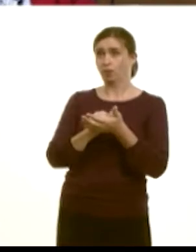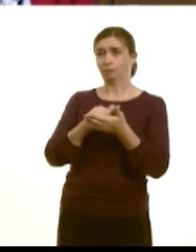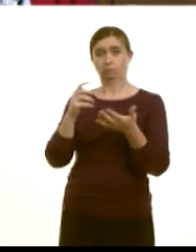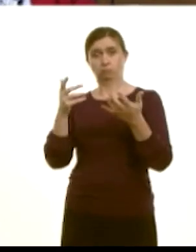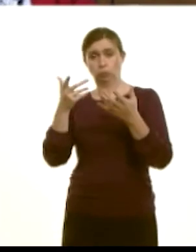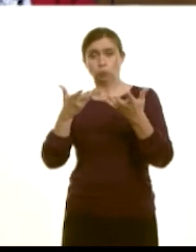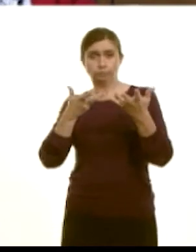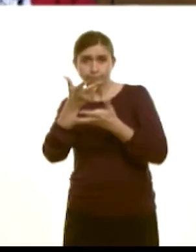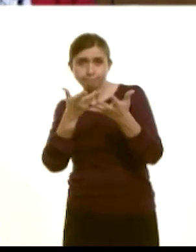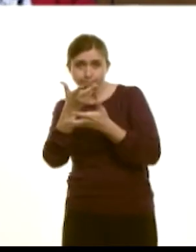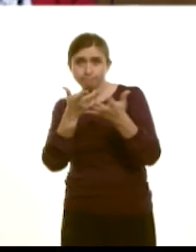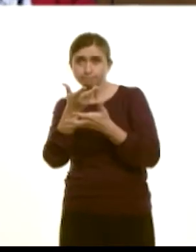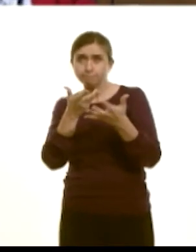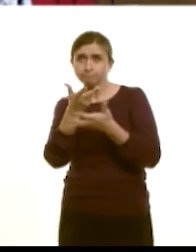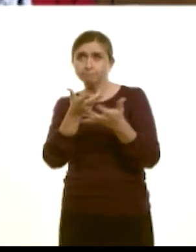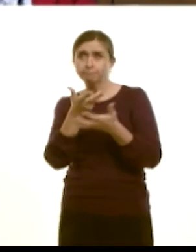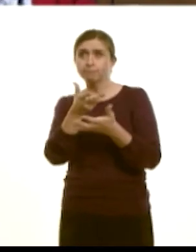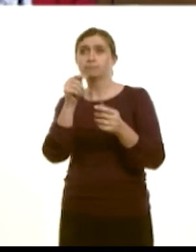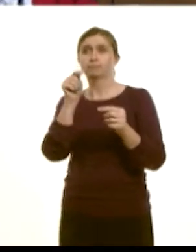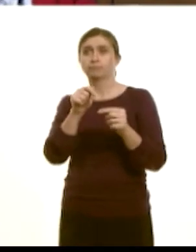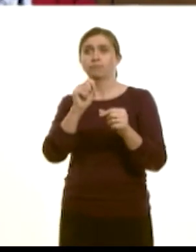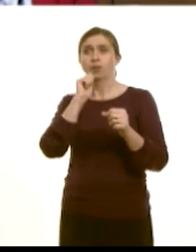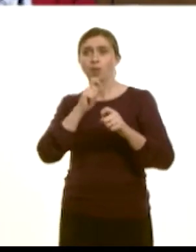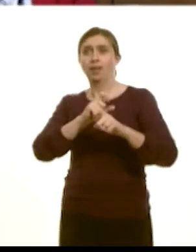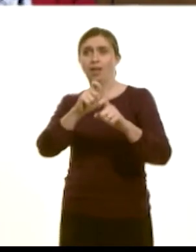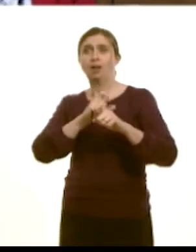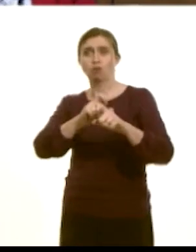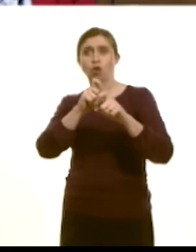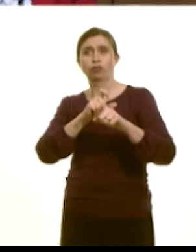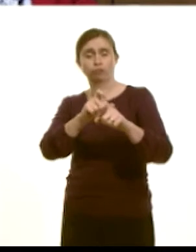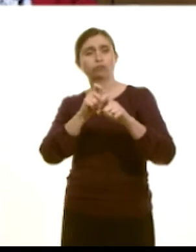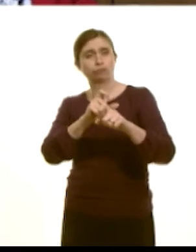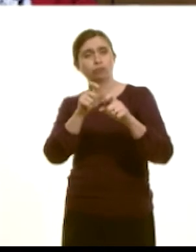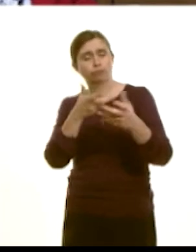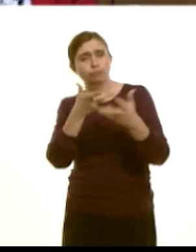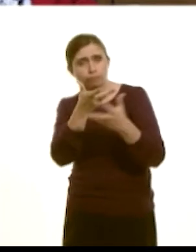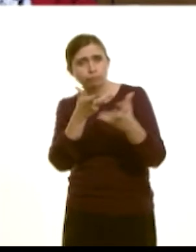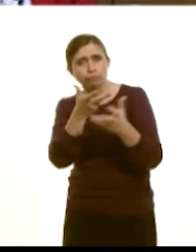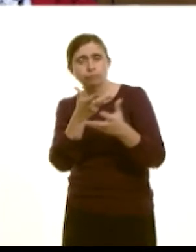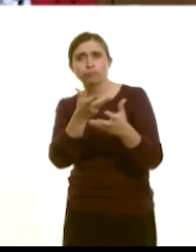to take place, and that is where we will continue in our quest to make sure, with the minimum